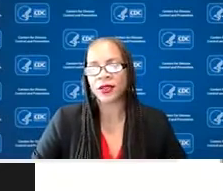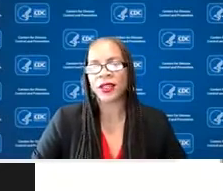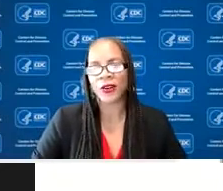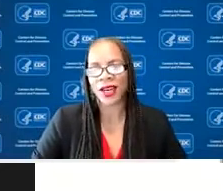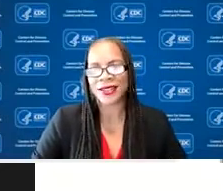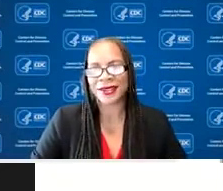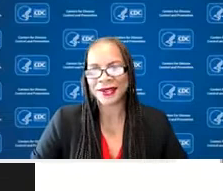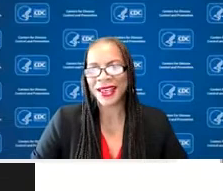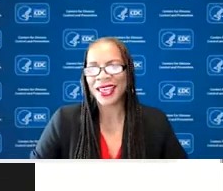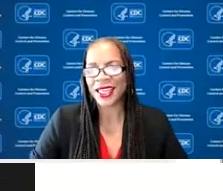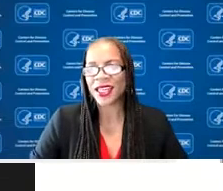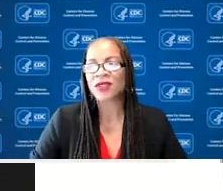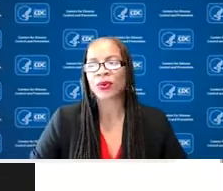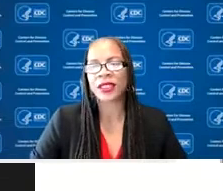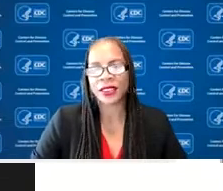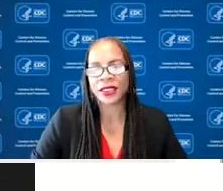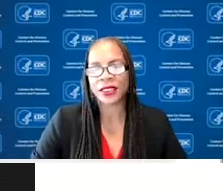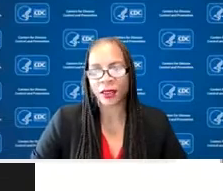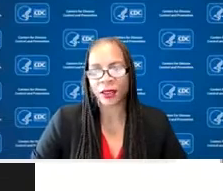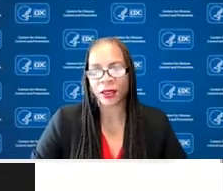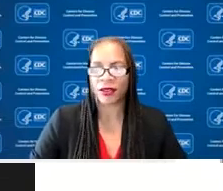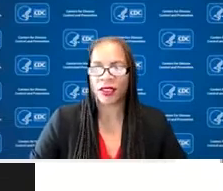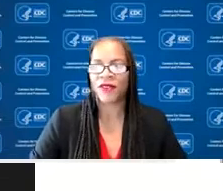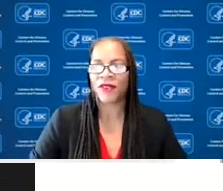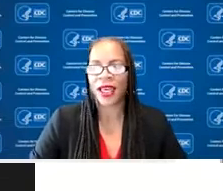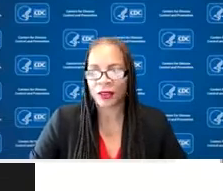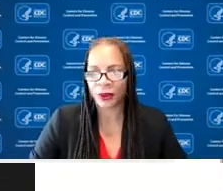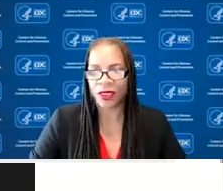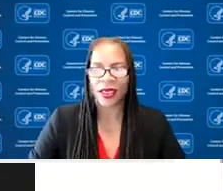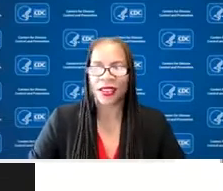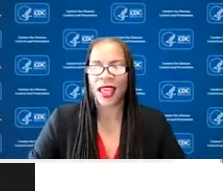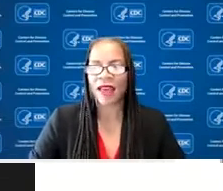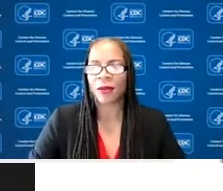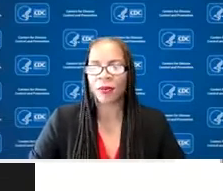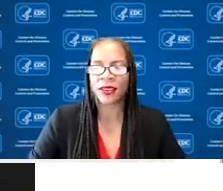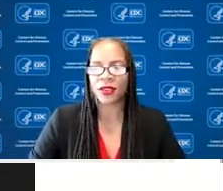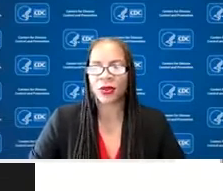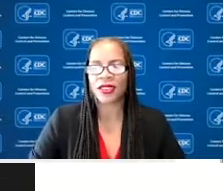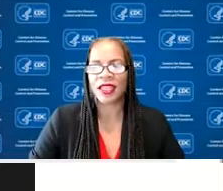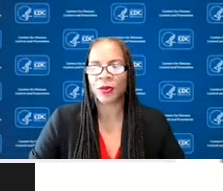during a crisis, it is really important to be flexible and to have the ability to adapt to